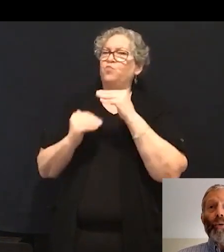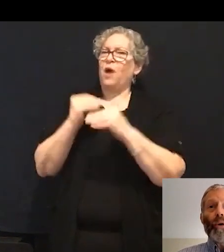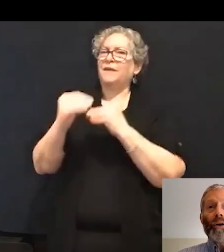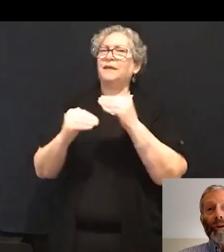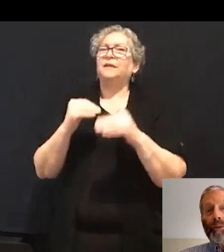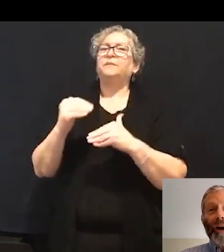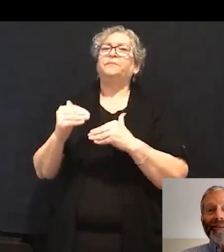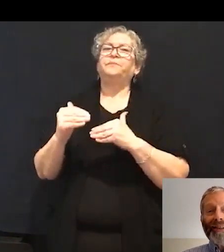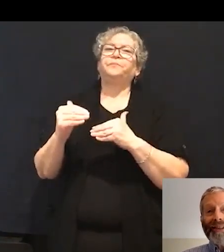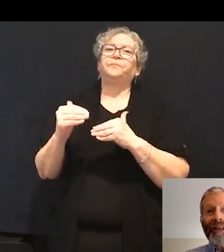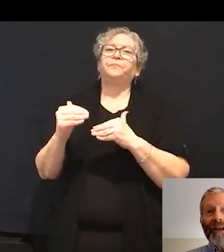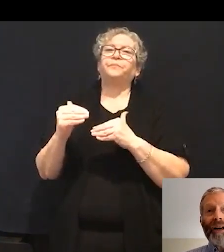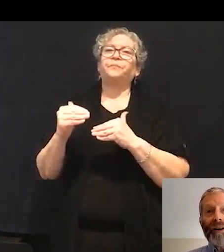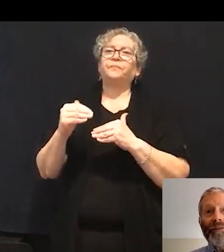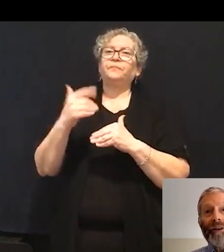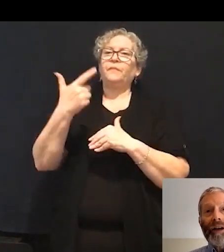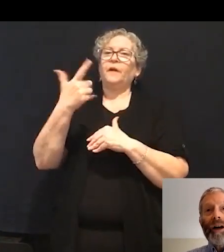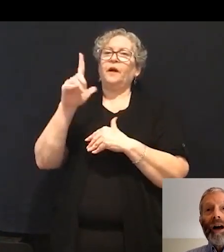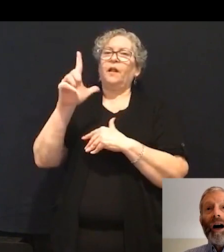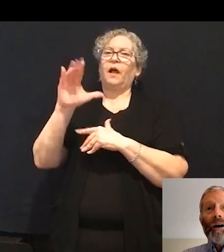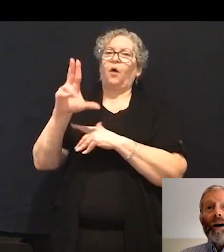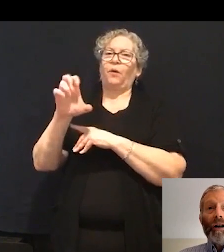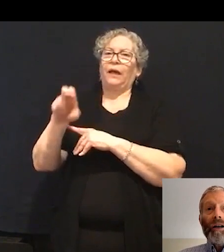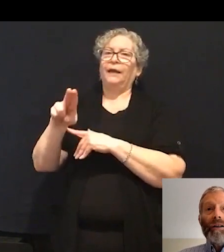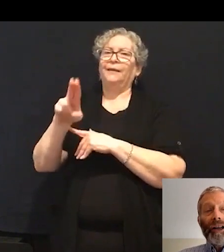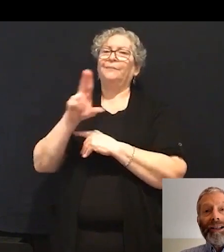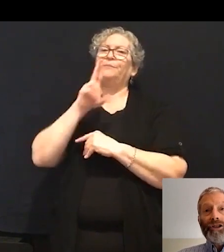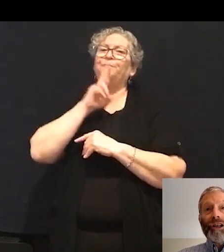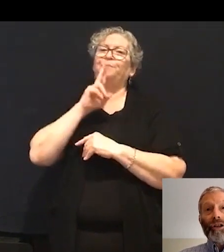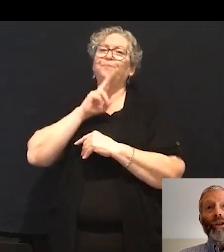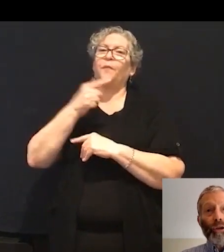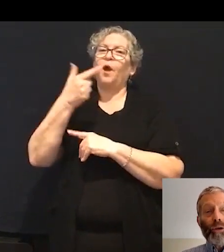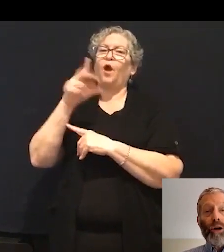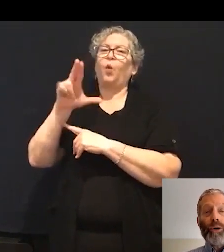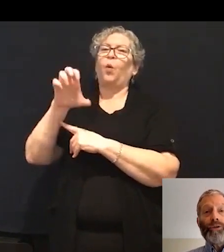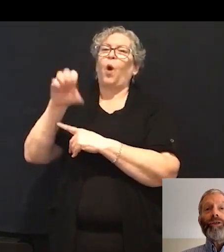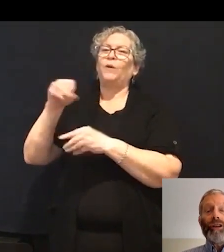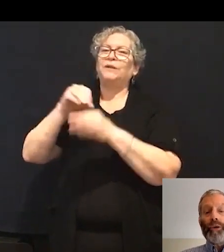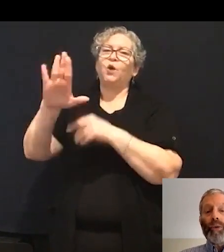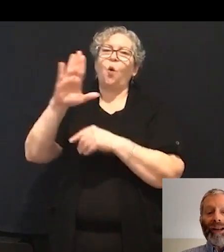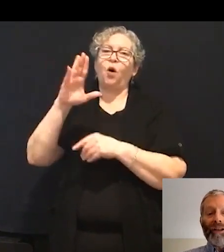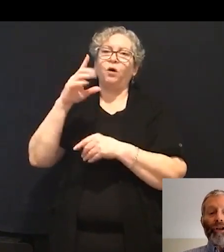or the processing of glycogen or glucose in the retina,